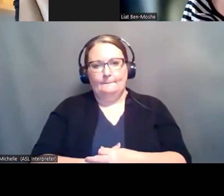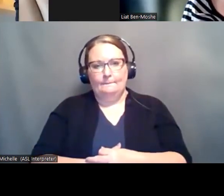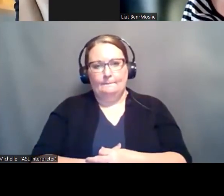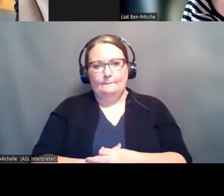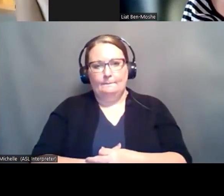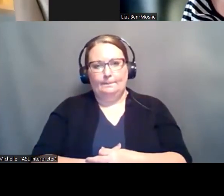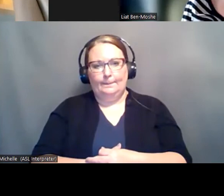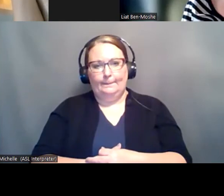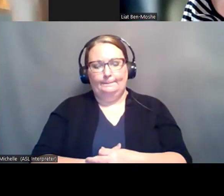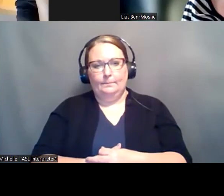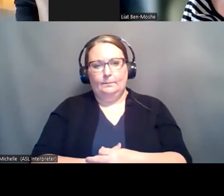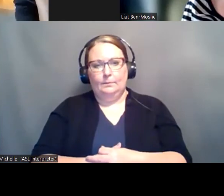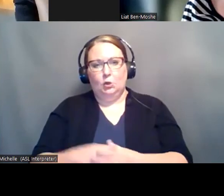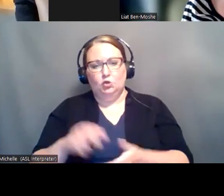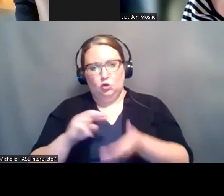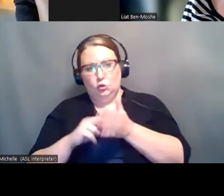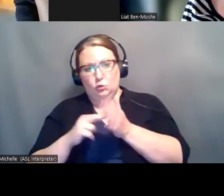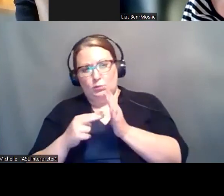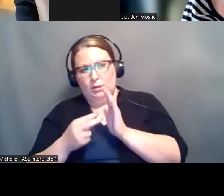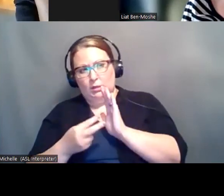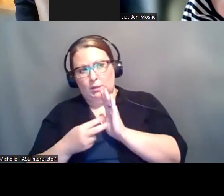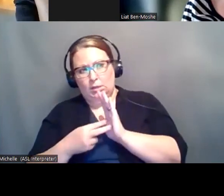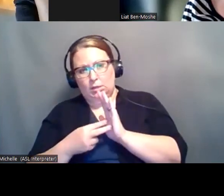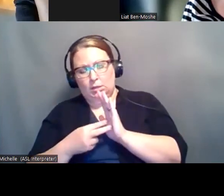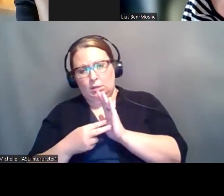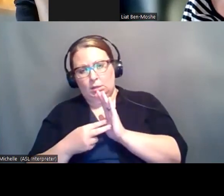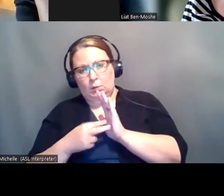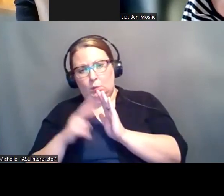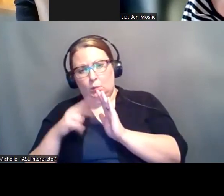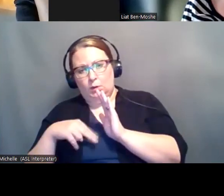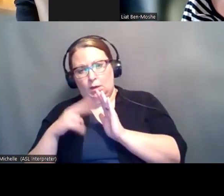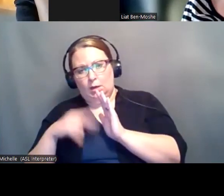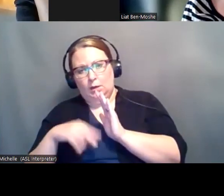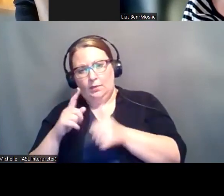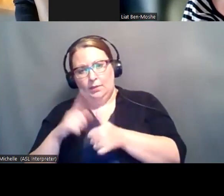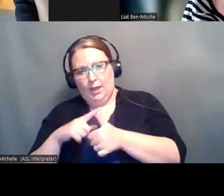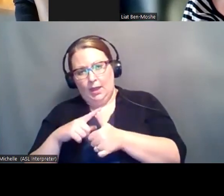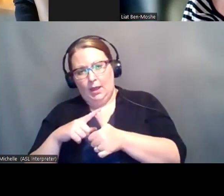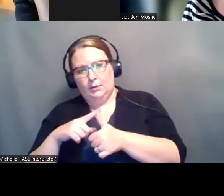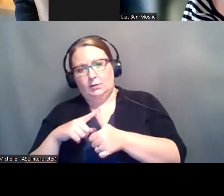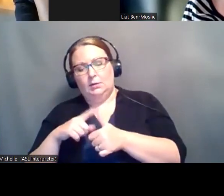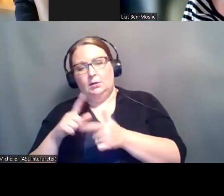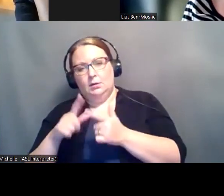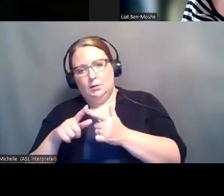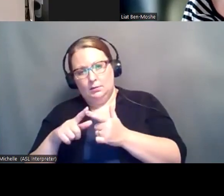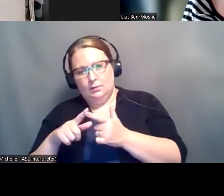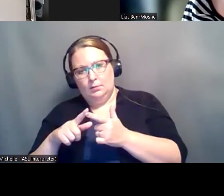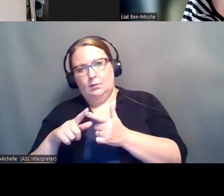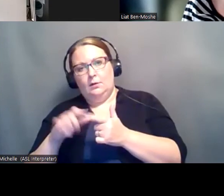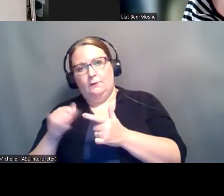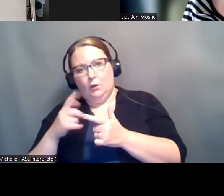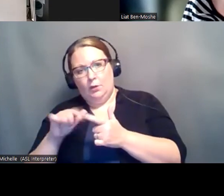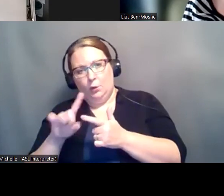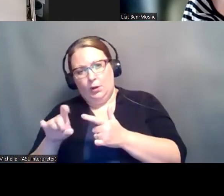This is Margaret, do you mean like we read that, and then we take a couple more questions and then continue?